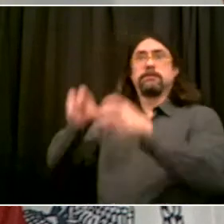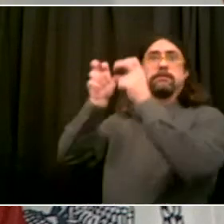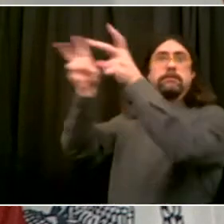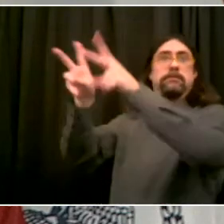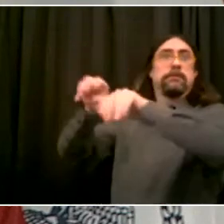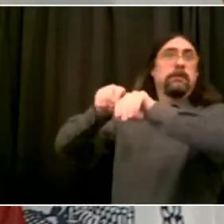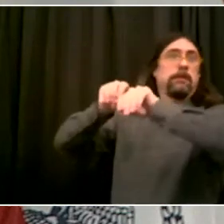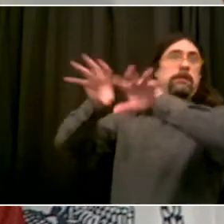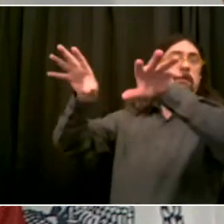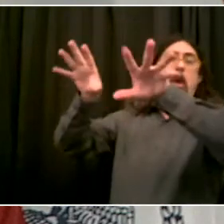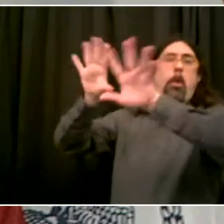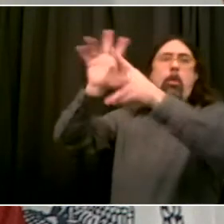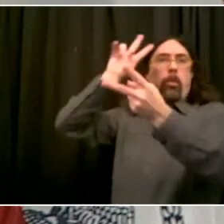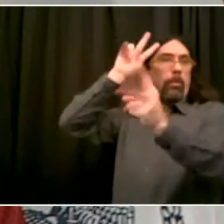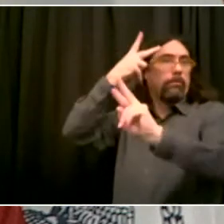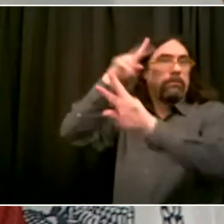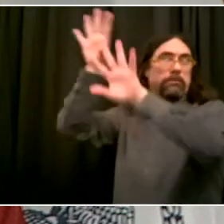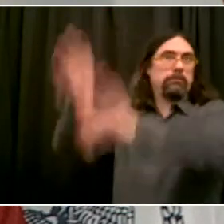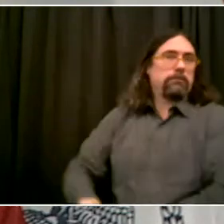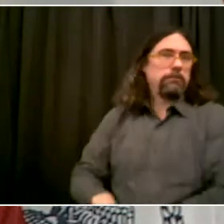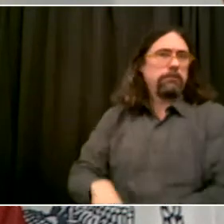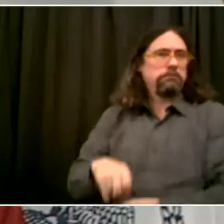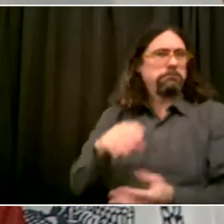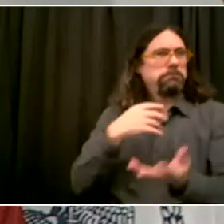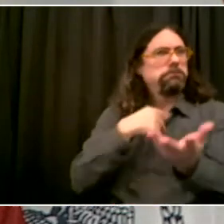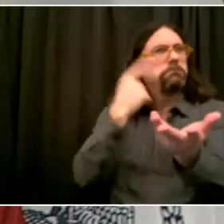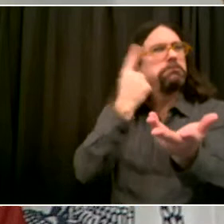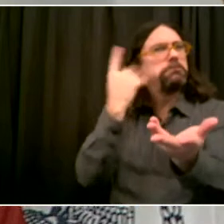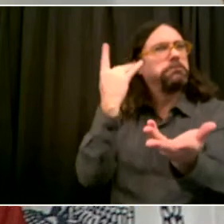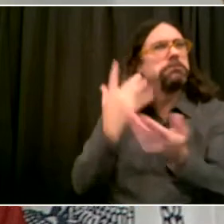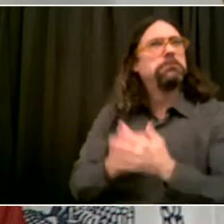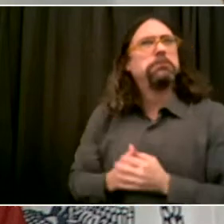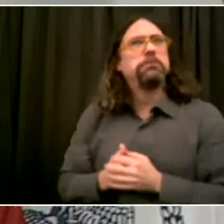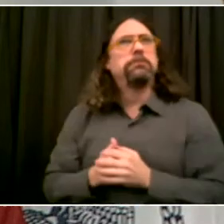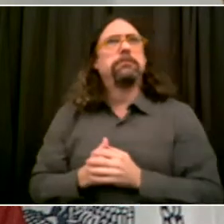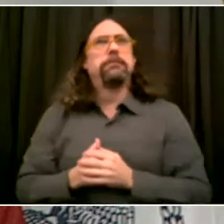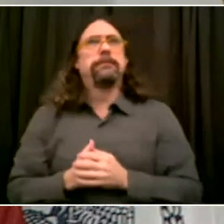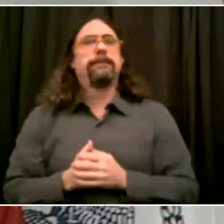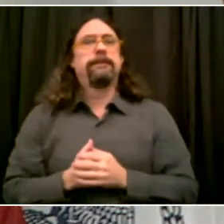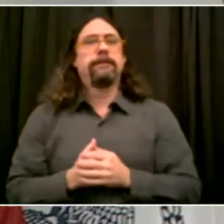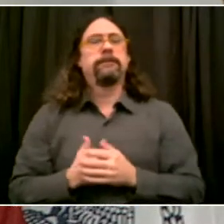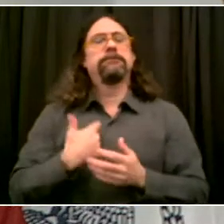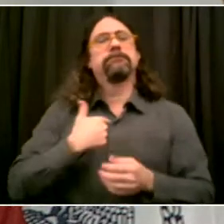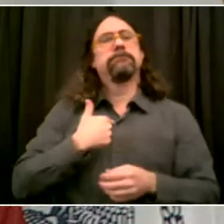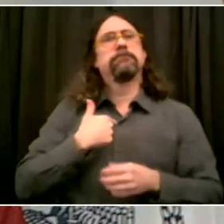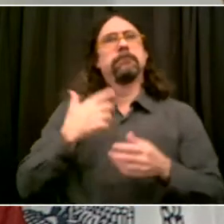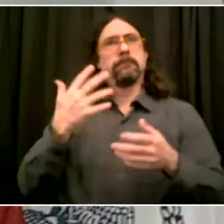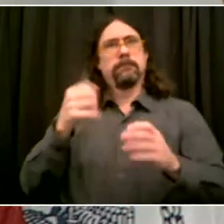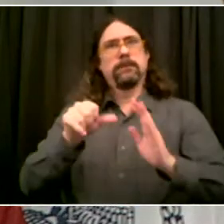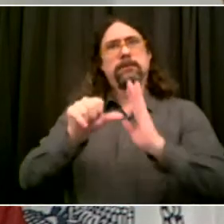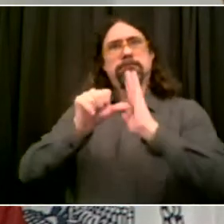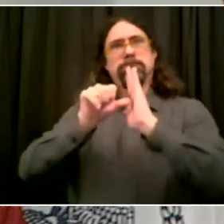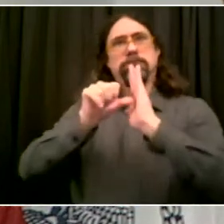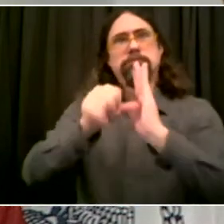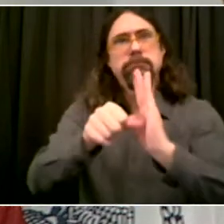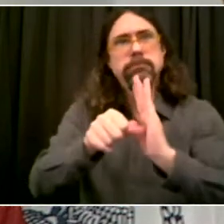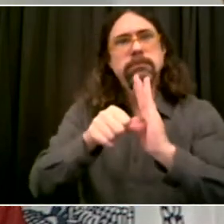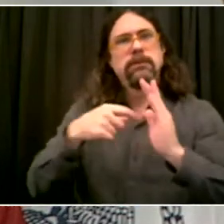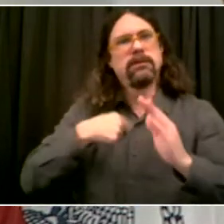WHY DIDN'T THE CITY PULL THE DADATA FROM THE WEBSITE?